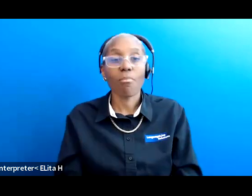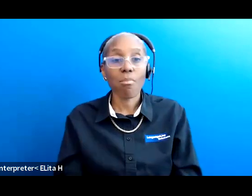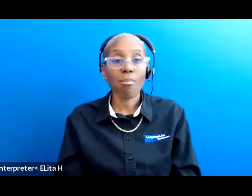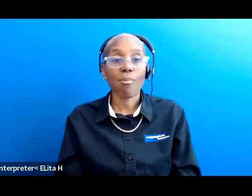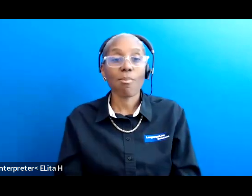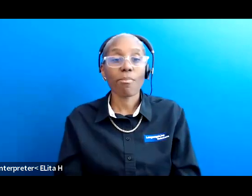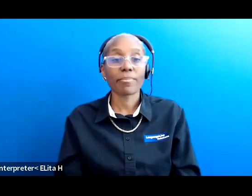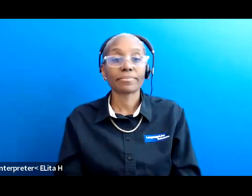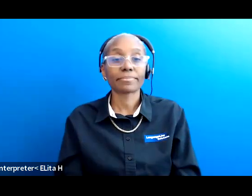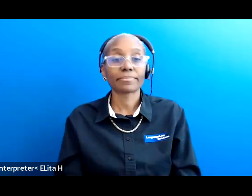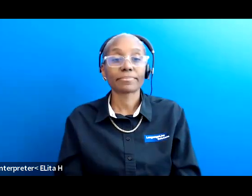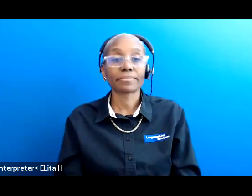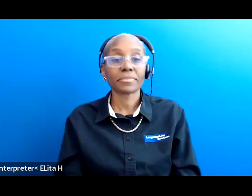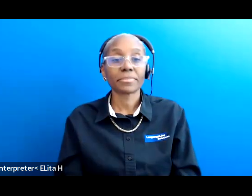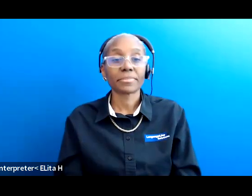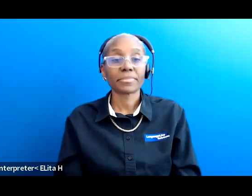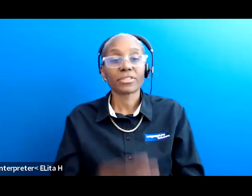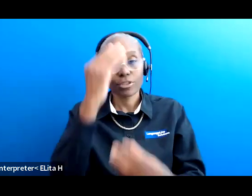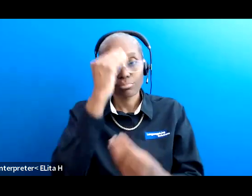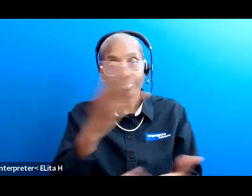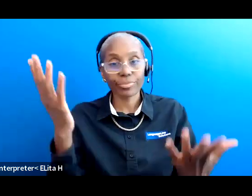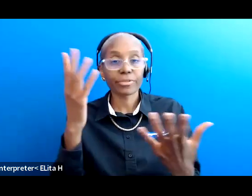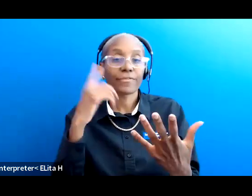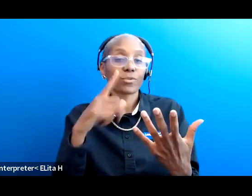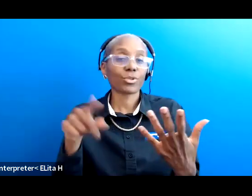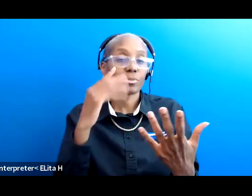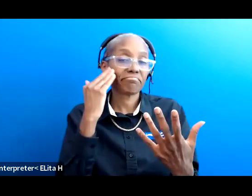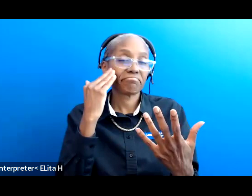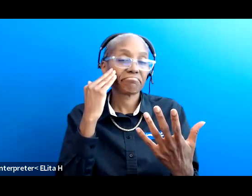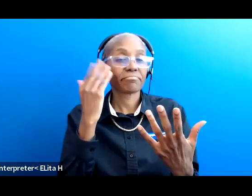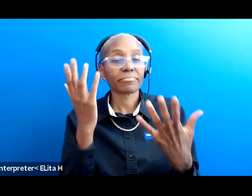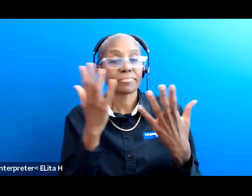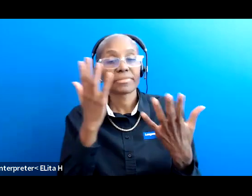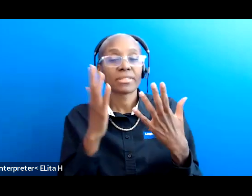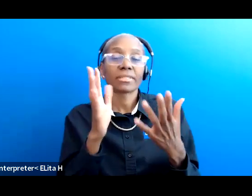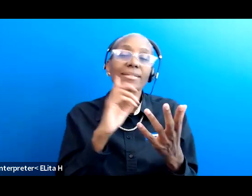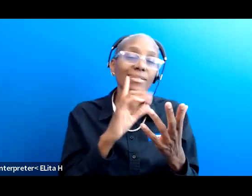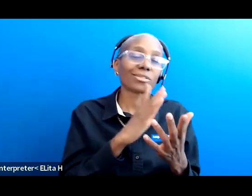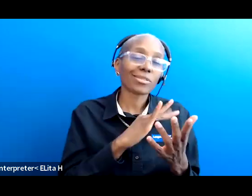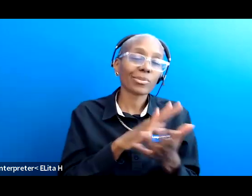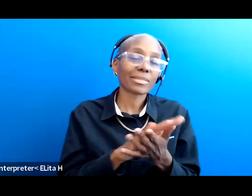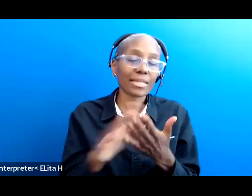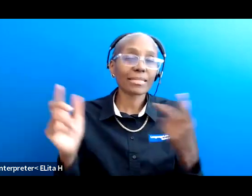I put that out there just for people's edification because it's always nice to know that pain can go away.